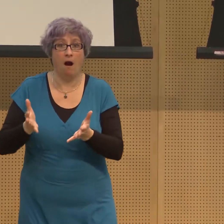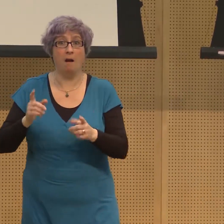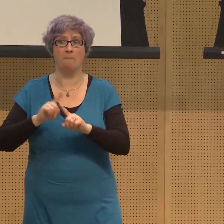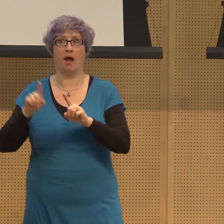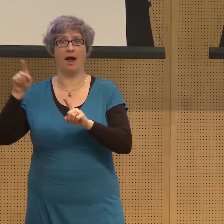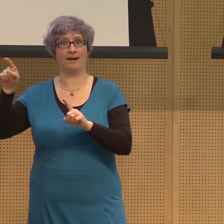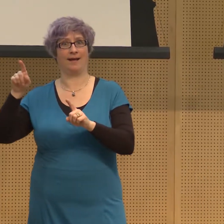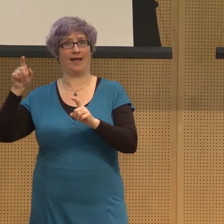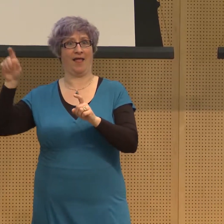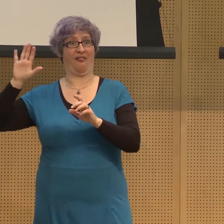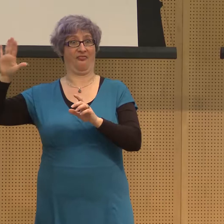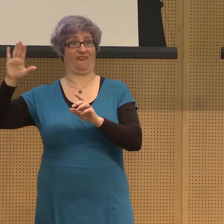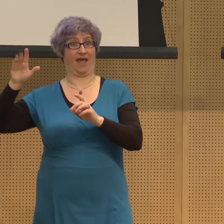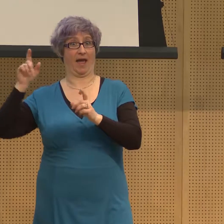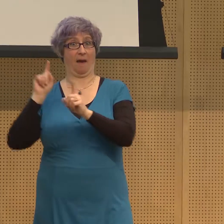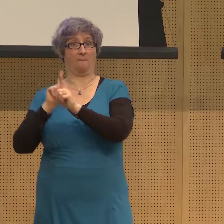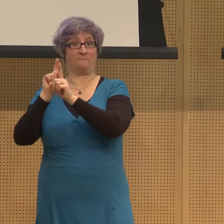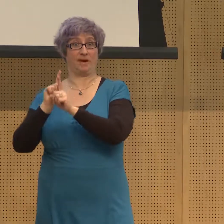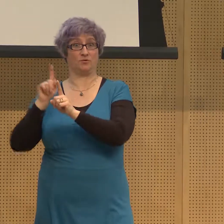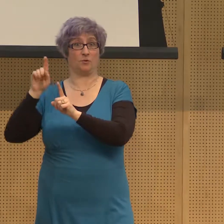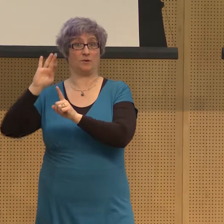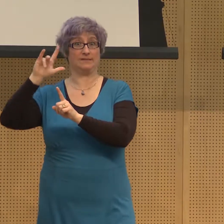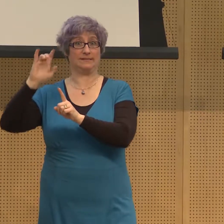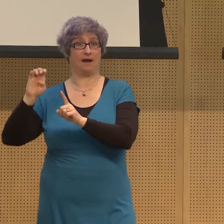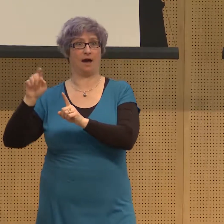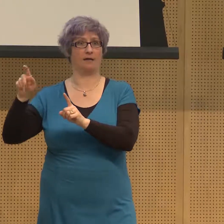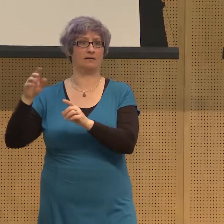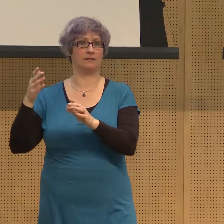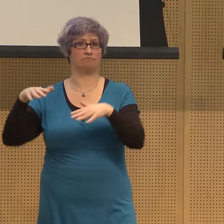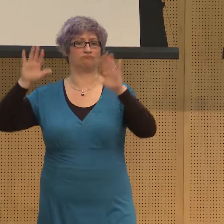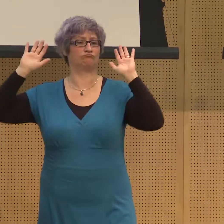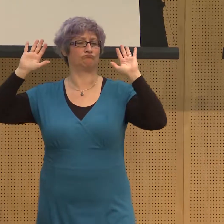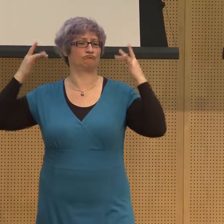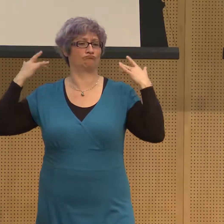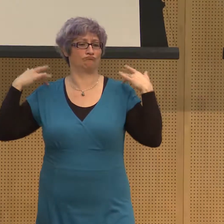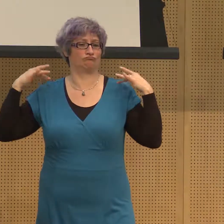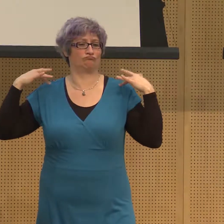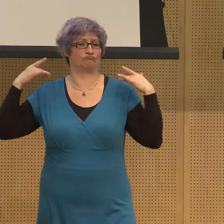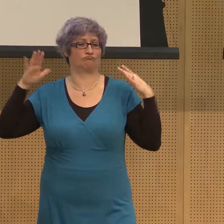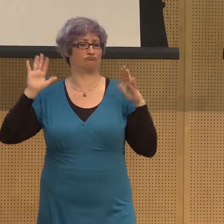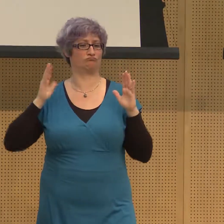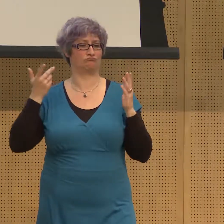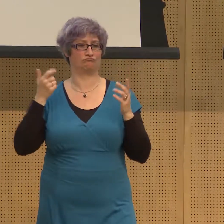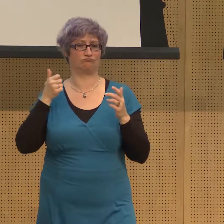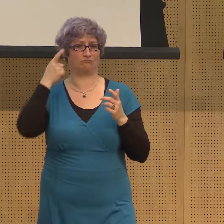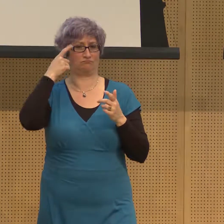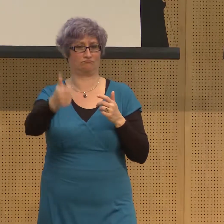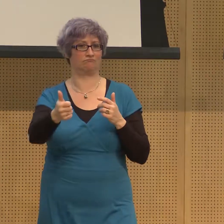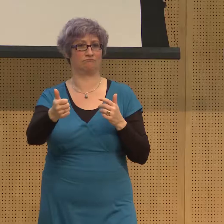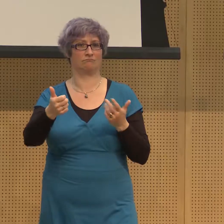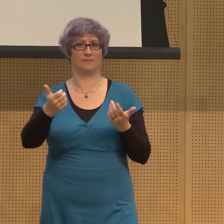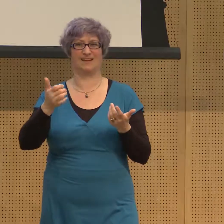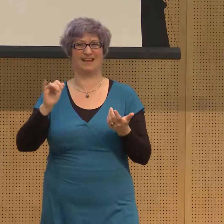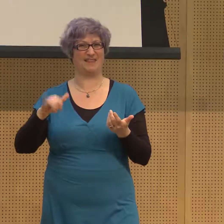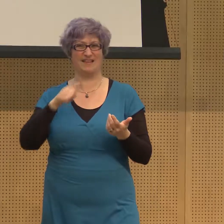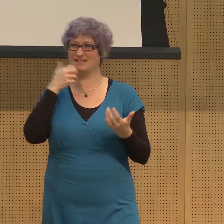If you're the kind of person that needs more support but the mentor is more hands-off,